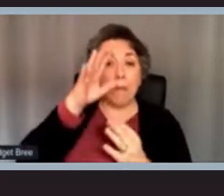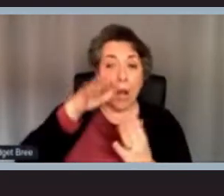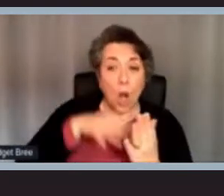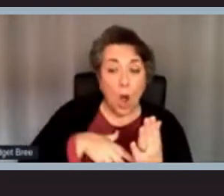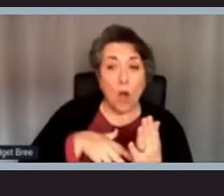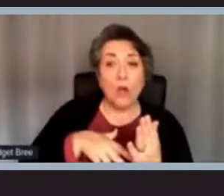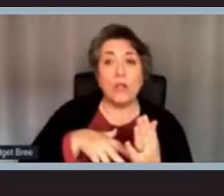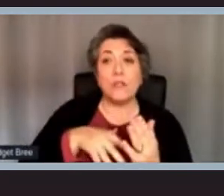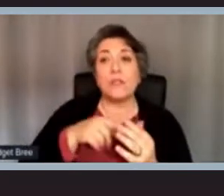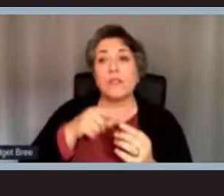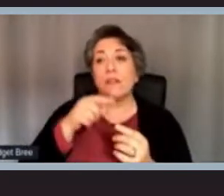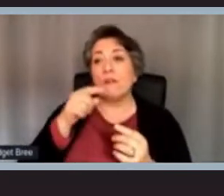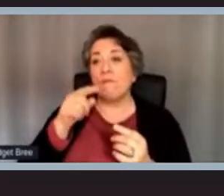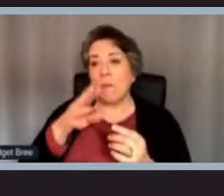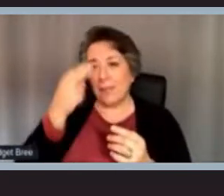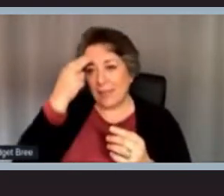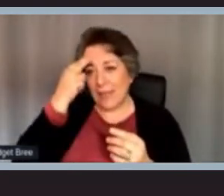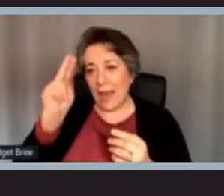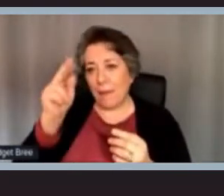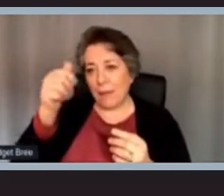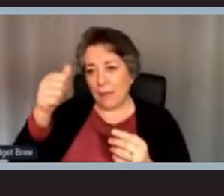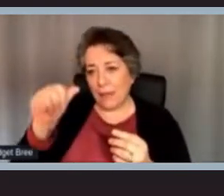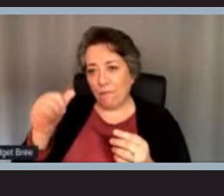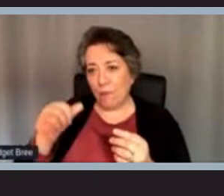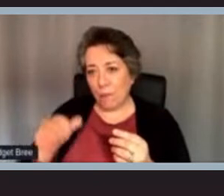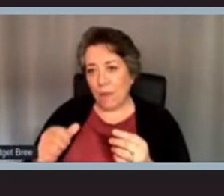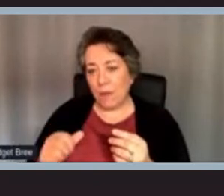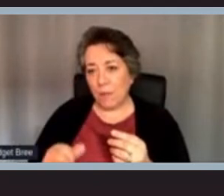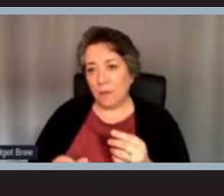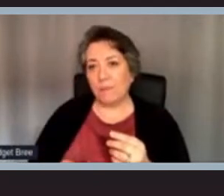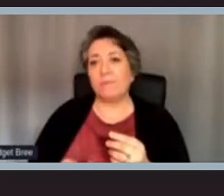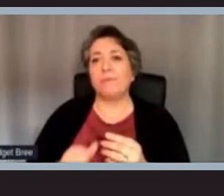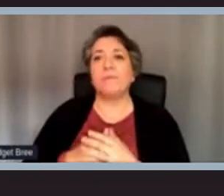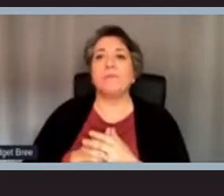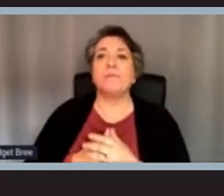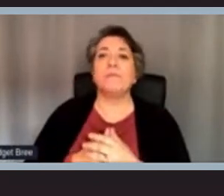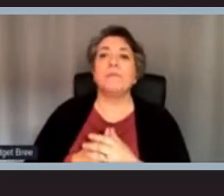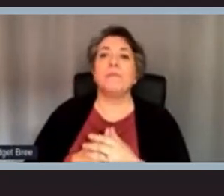Sara Soueidan, Scott O’Hara and especially Laura Carlson’s weekly newsletter.